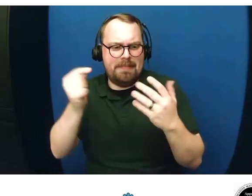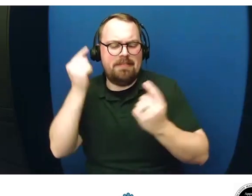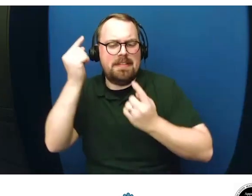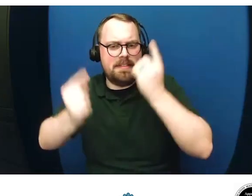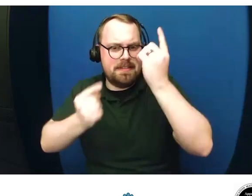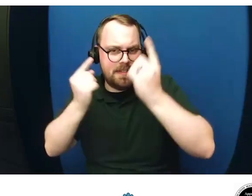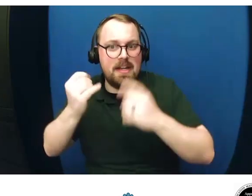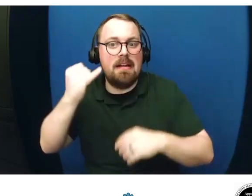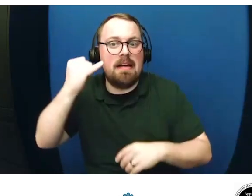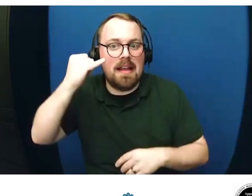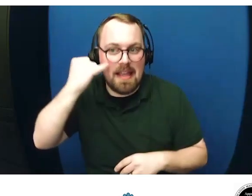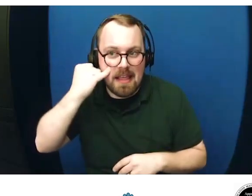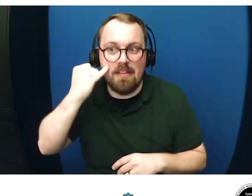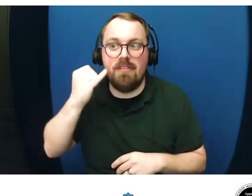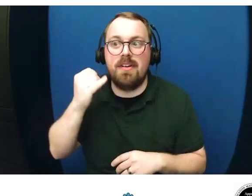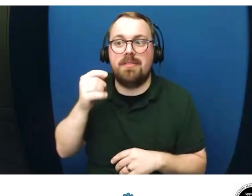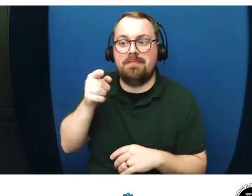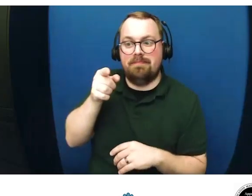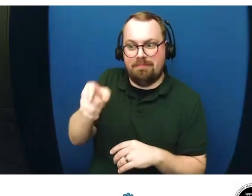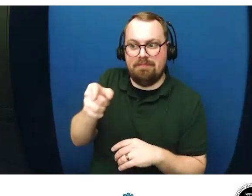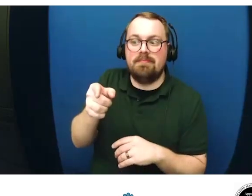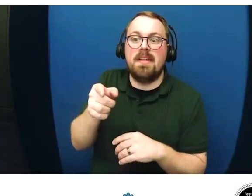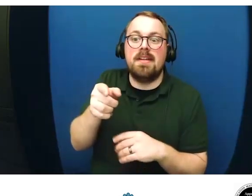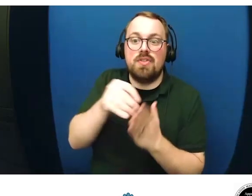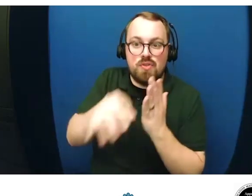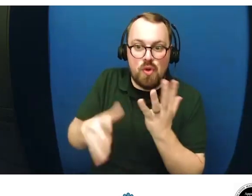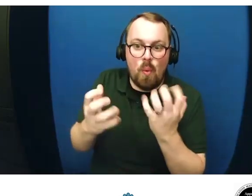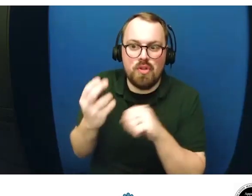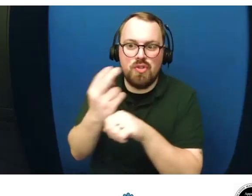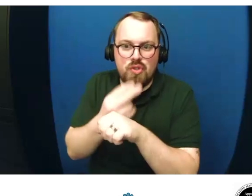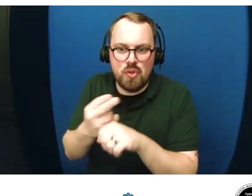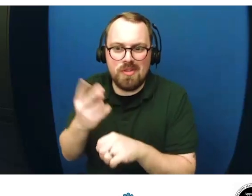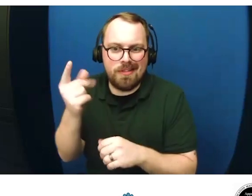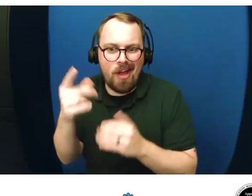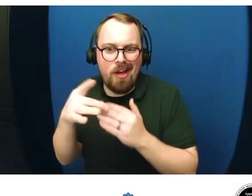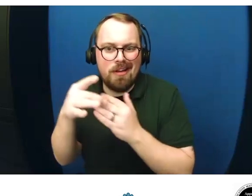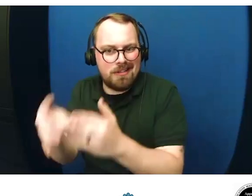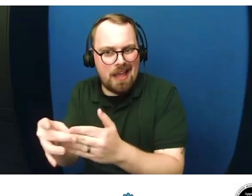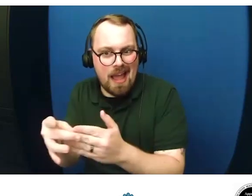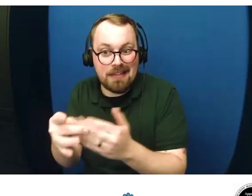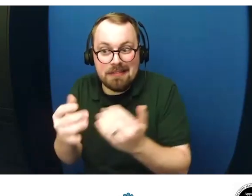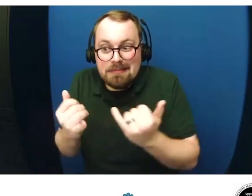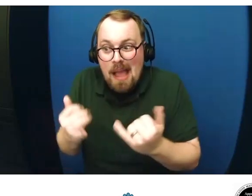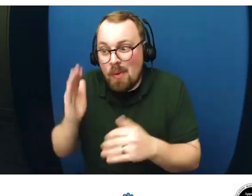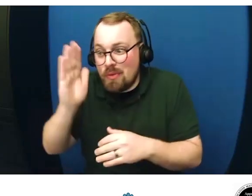want to be a dog guide–or guide dog–user in the future,